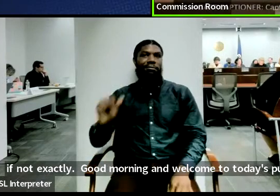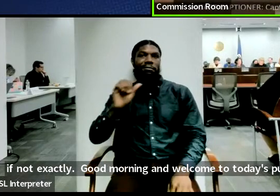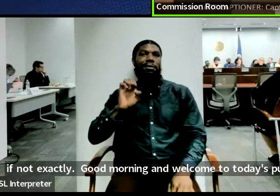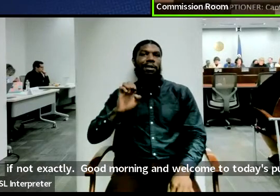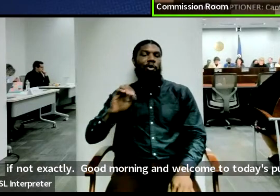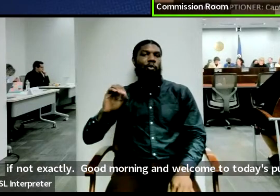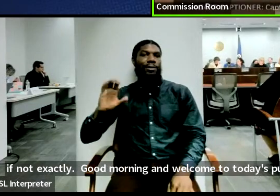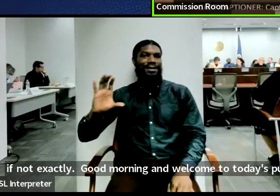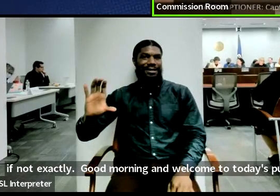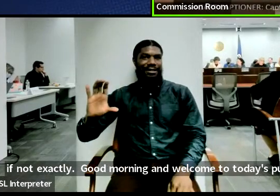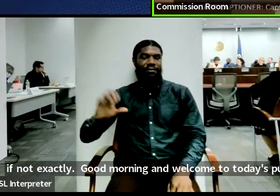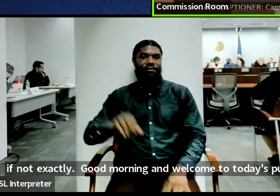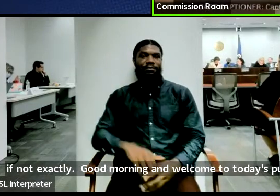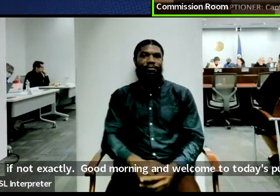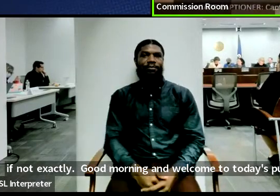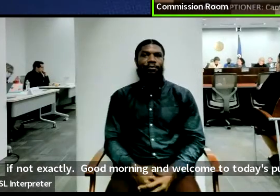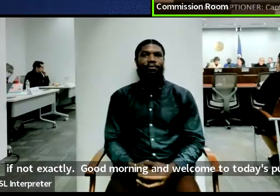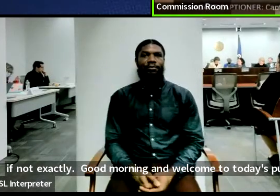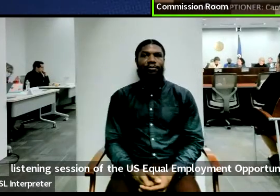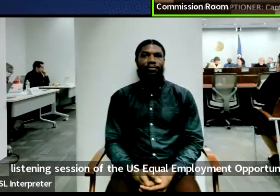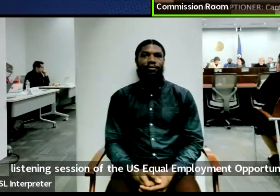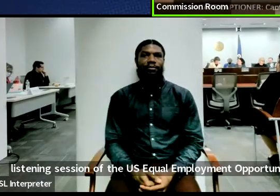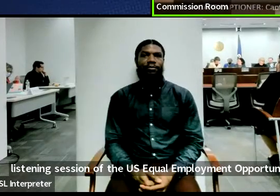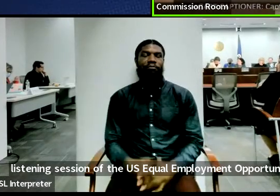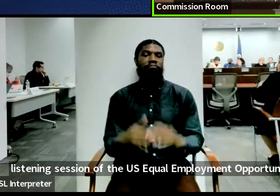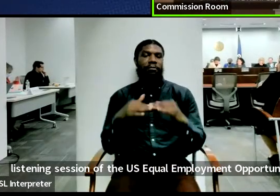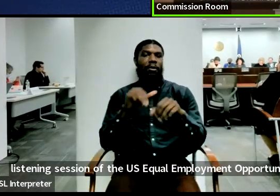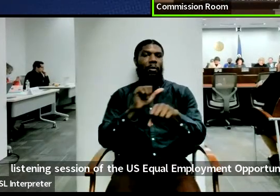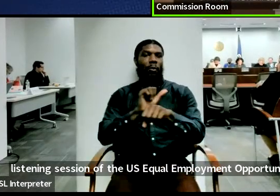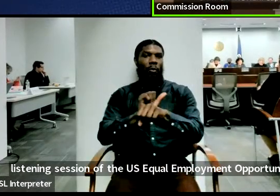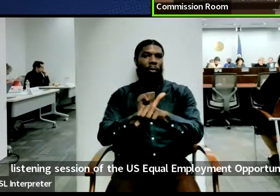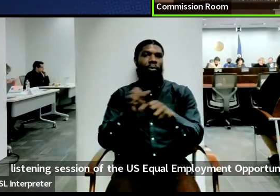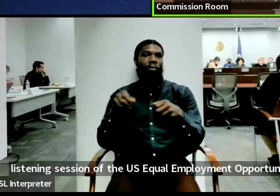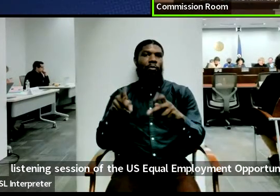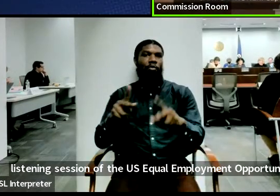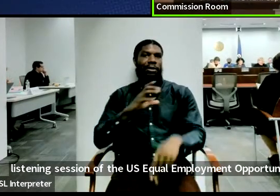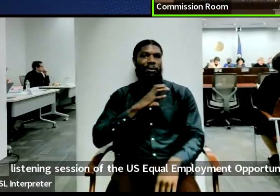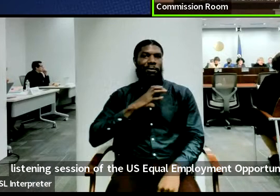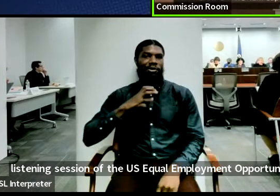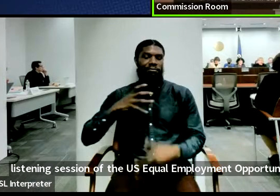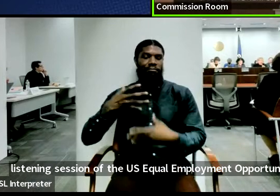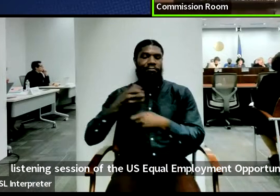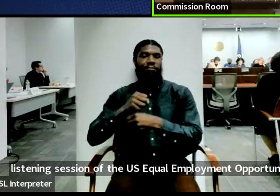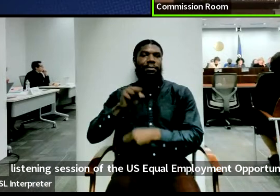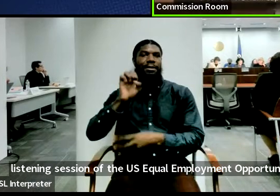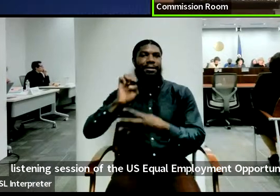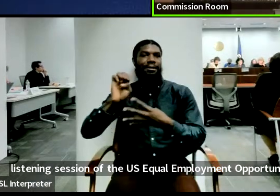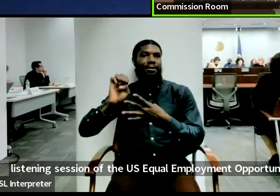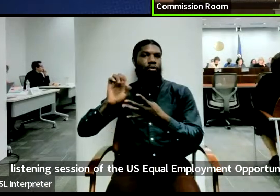Opportunity Commission. Oh, good morning. Sorry.